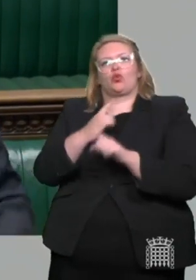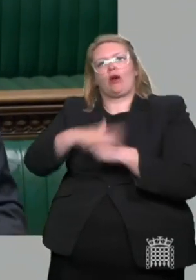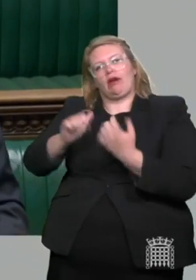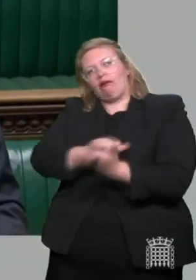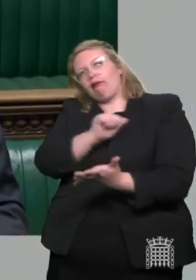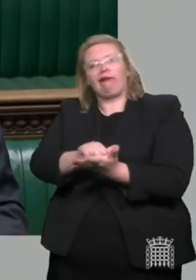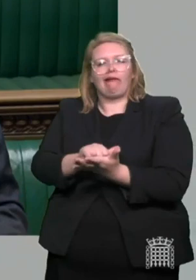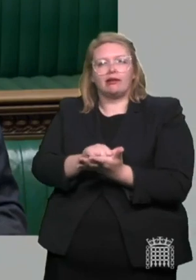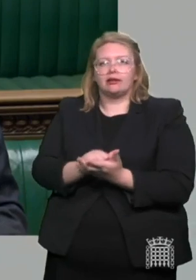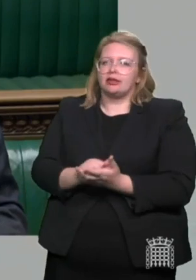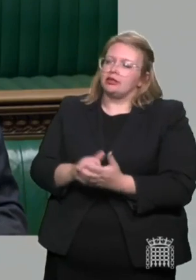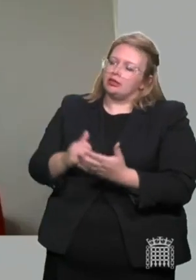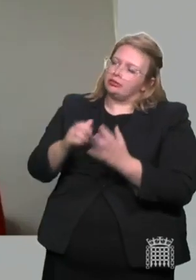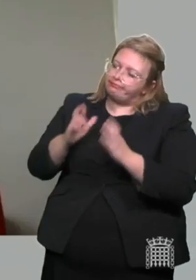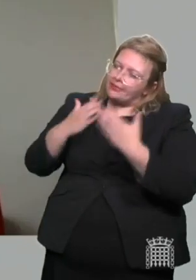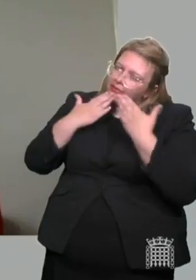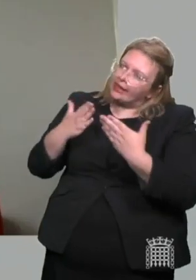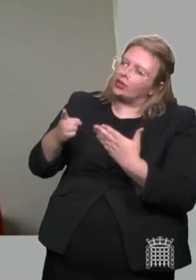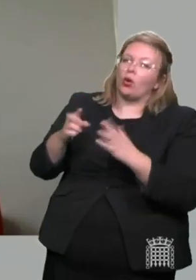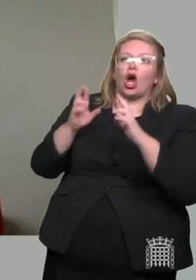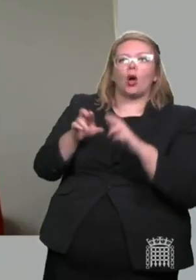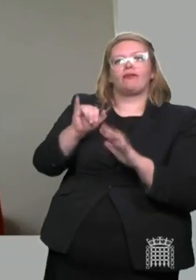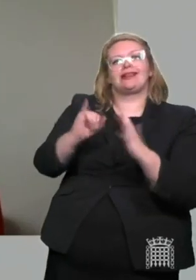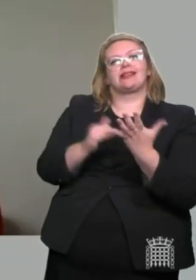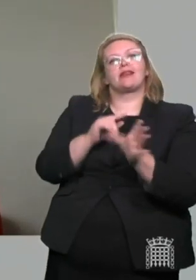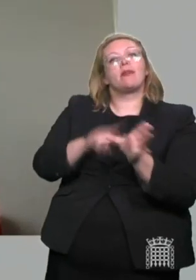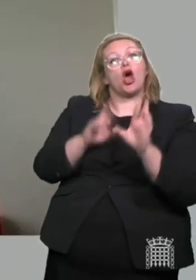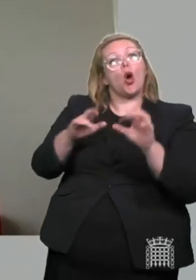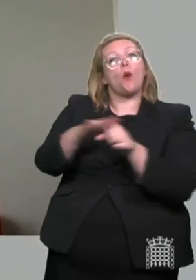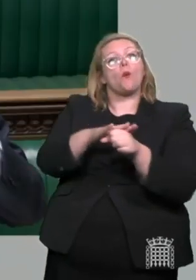right. I hope that on 6 May the people will get out and vote for a party that believes in